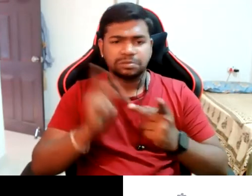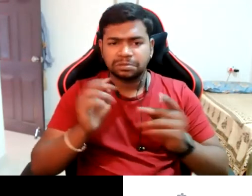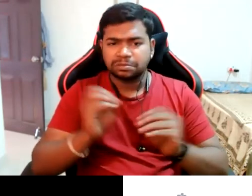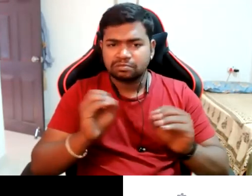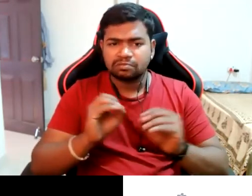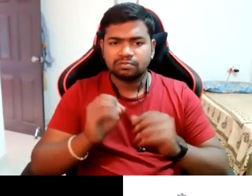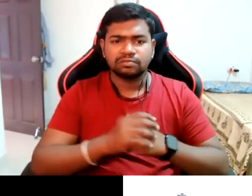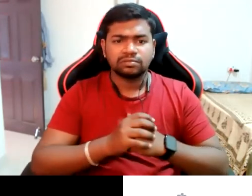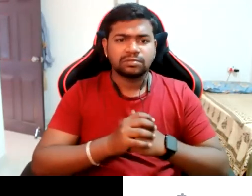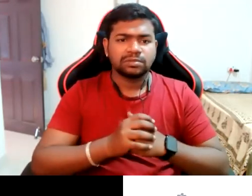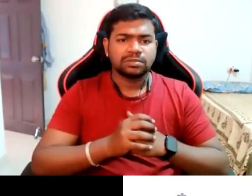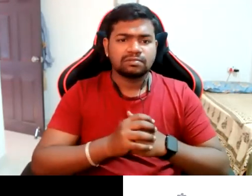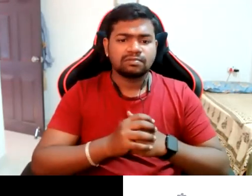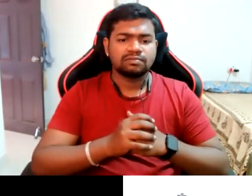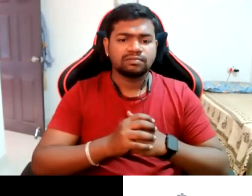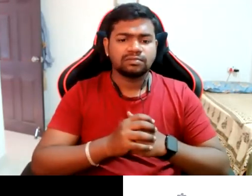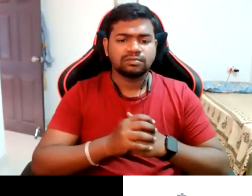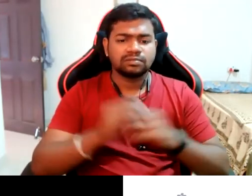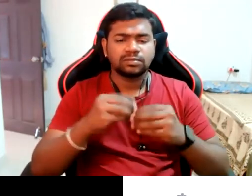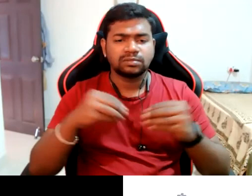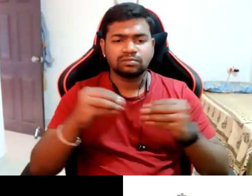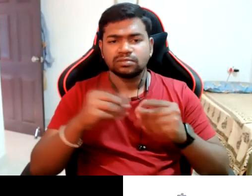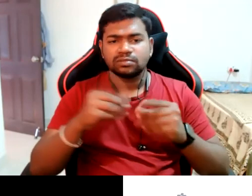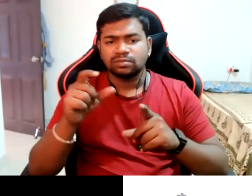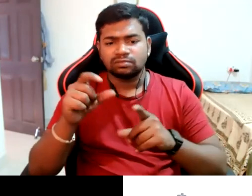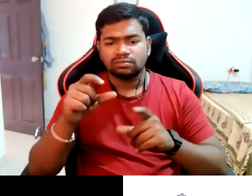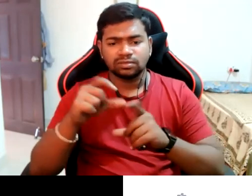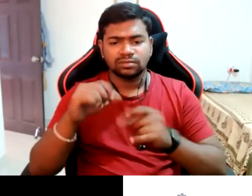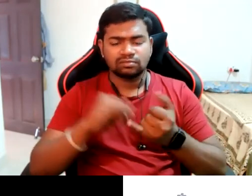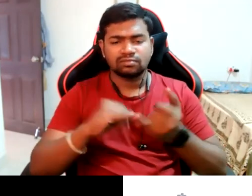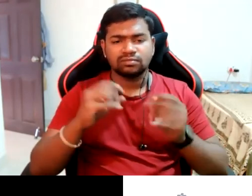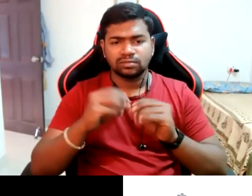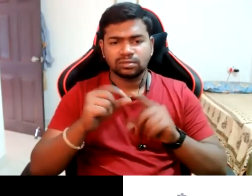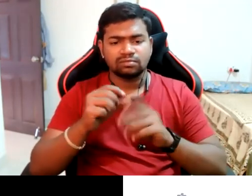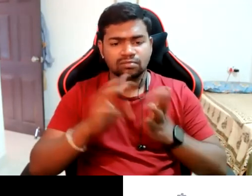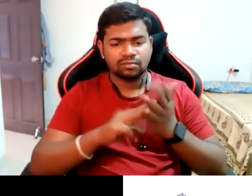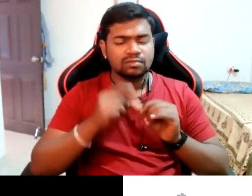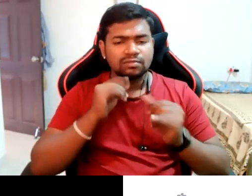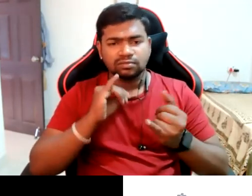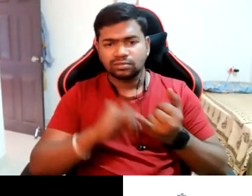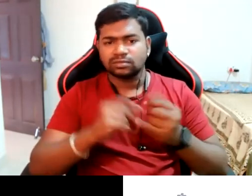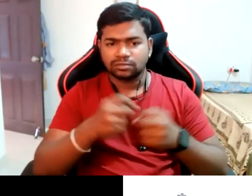so for engineering terms, I think Istem doing a lot of domain specific subtitling so that comes to my mind.